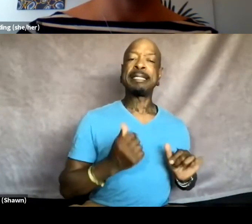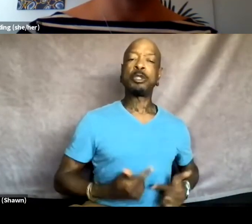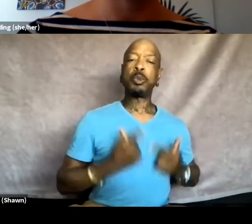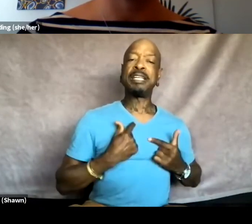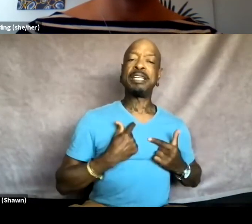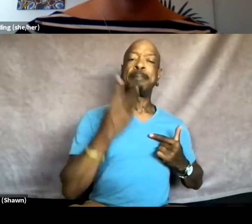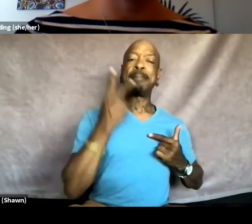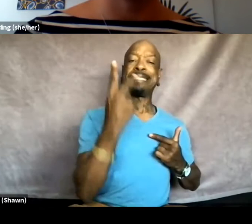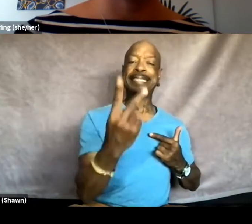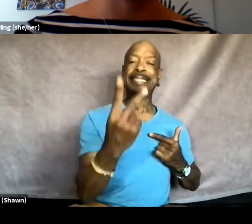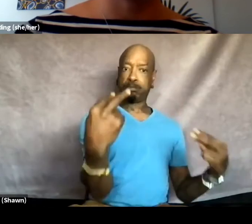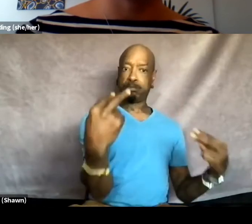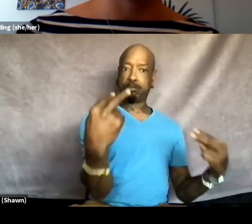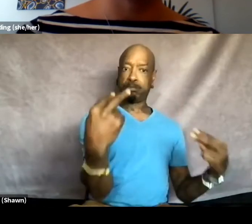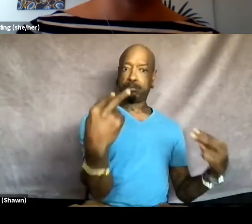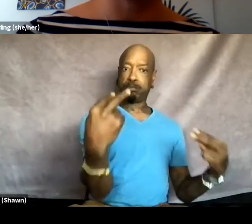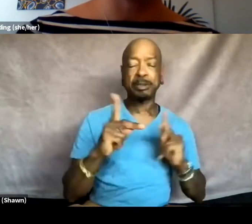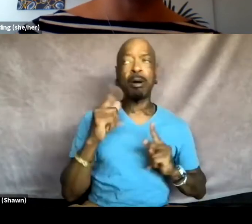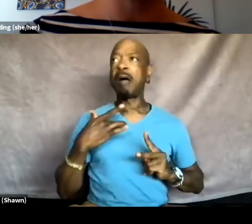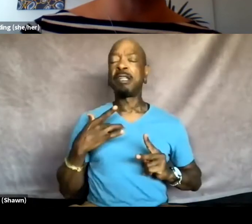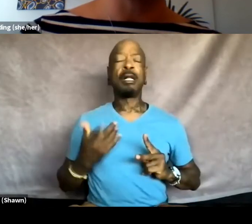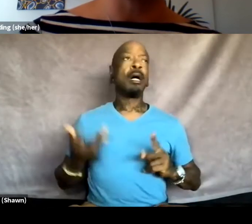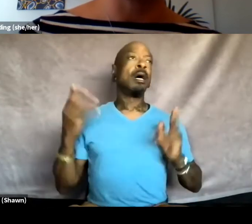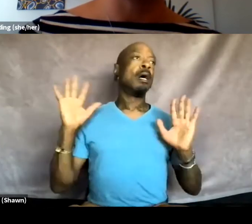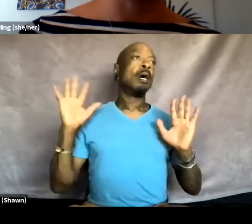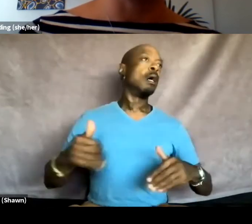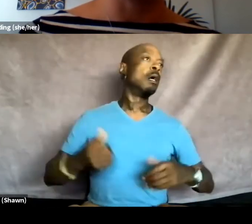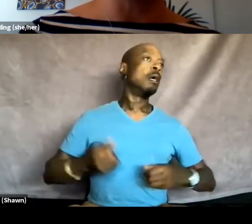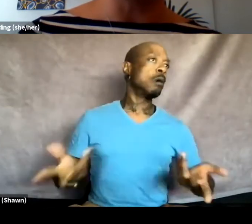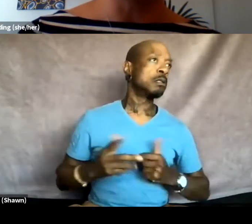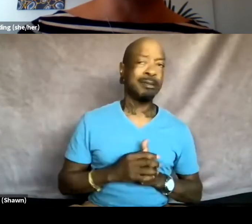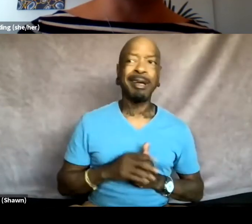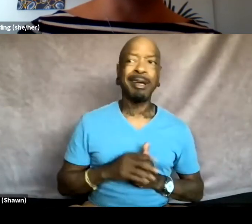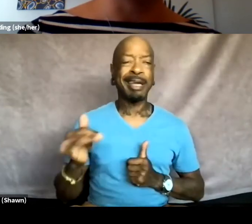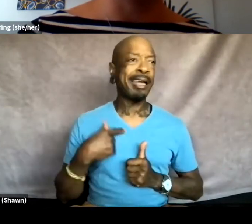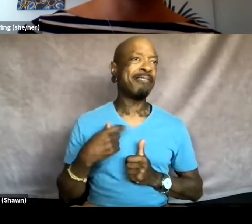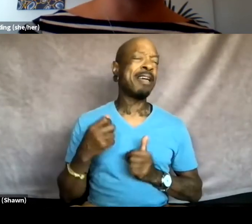Keah Brown: When people have like millions of followers and they're famous in some way